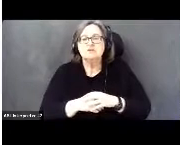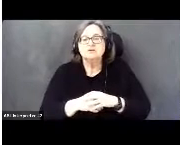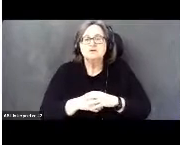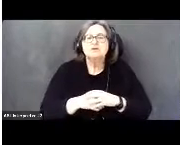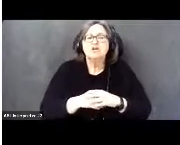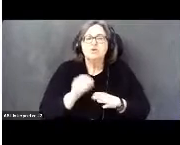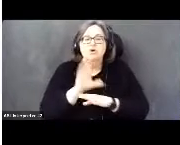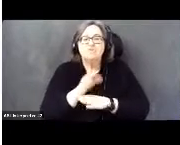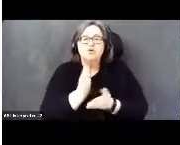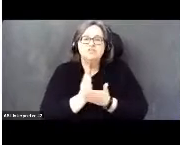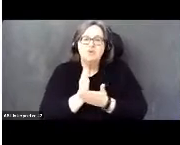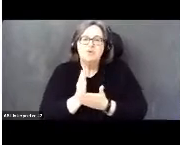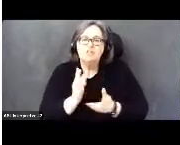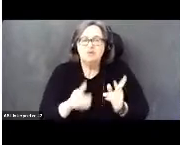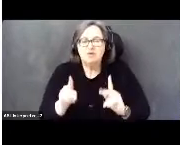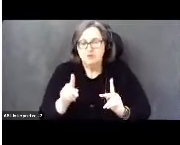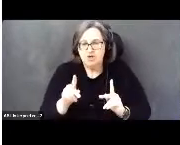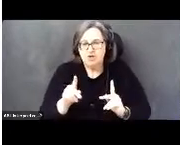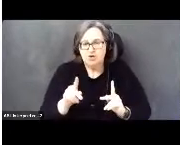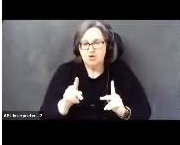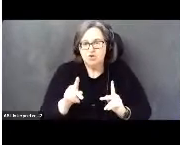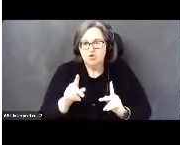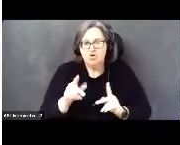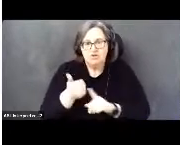rights of people who live in the community